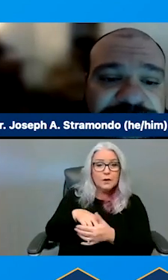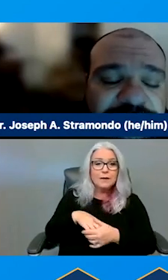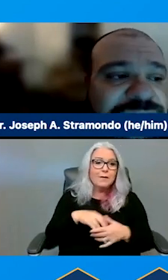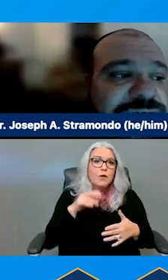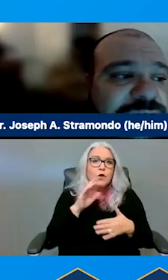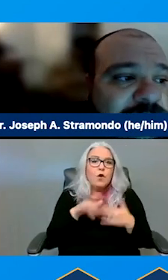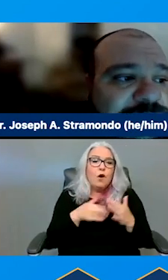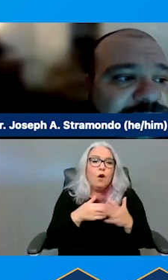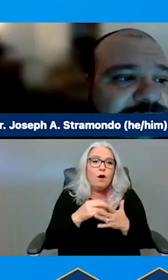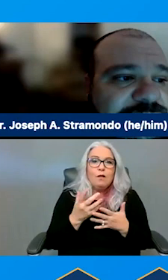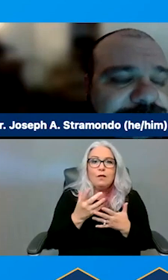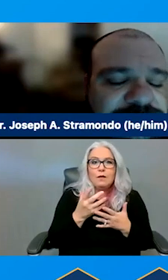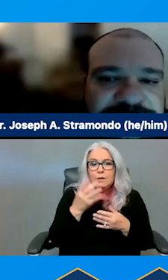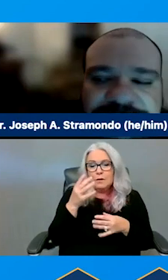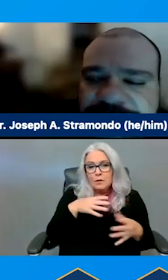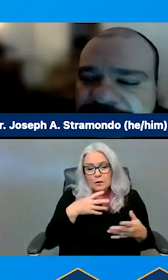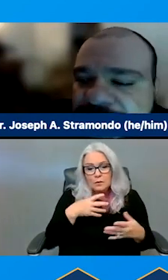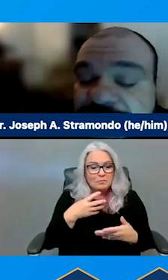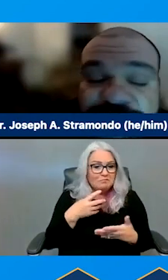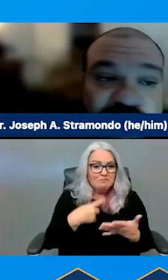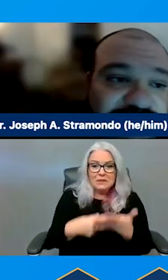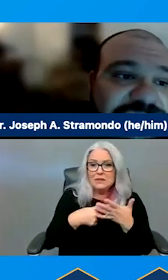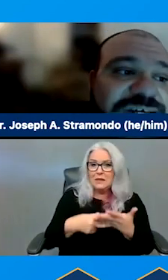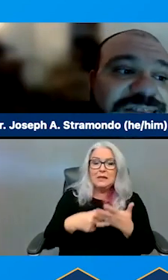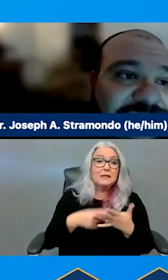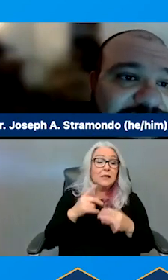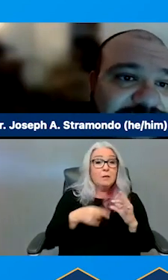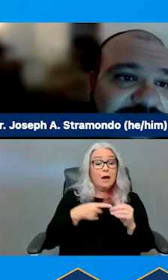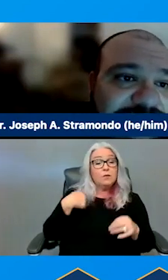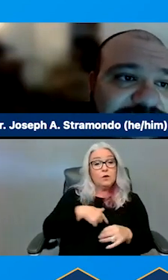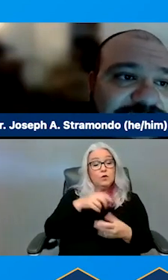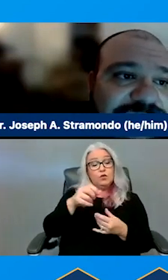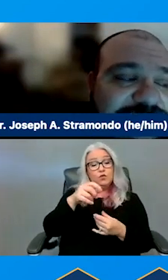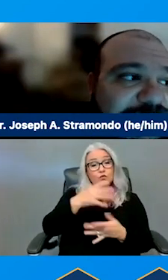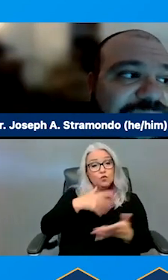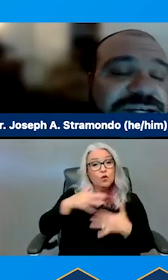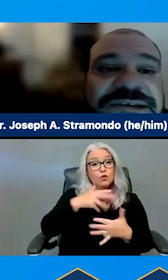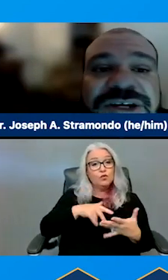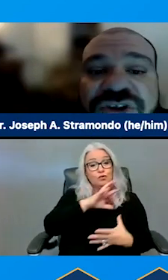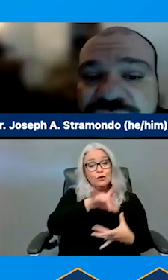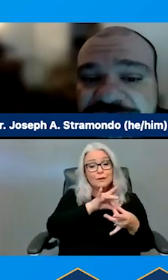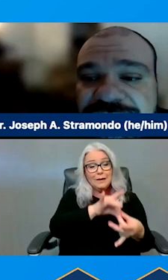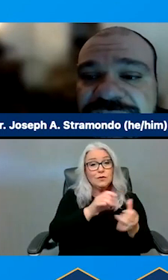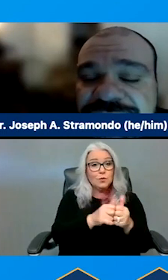bioethicists talk about it all the time. Unfortunately, a lot of times, disability is not